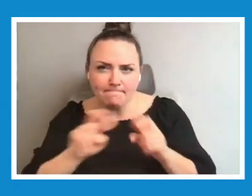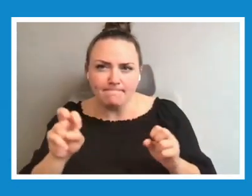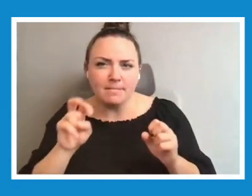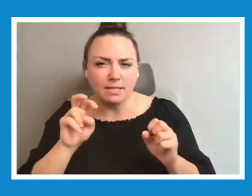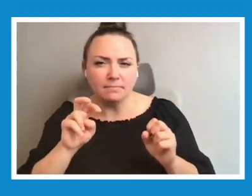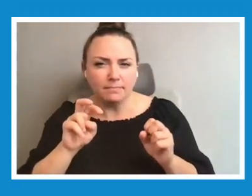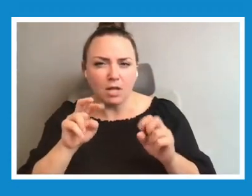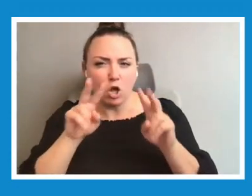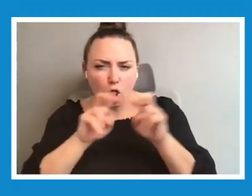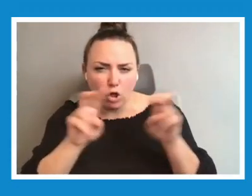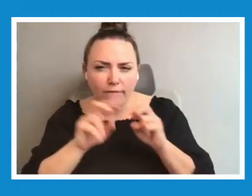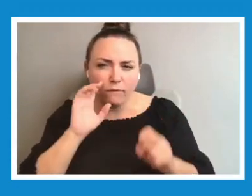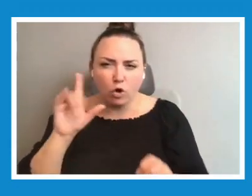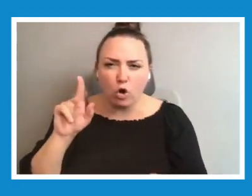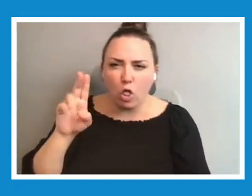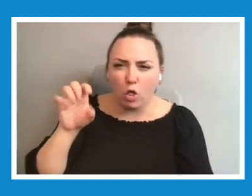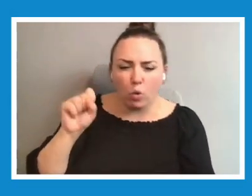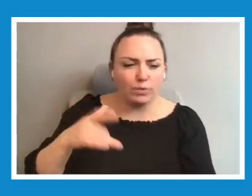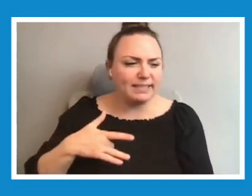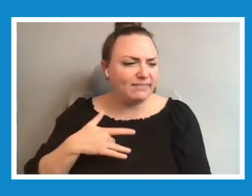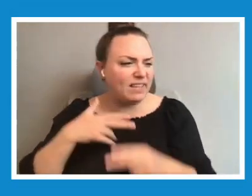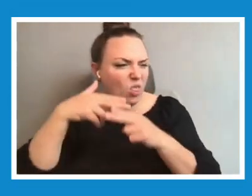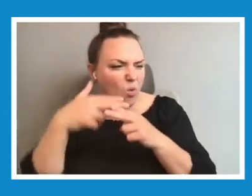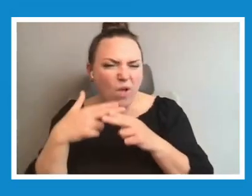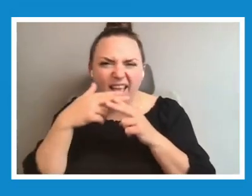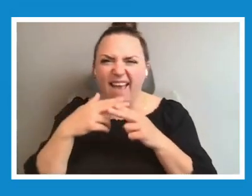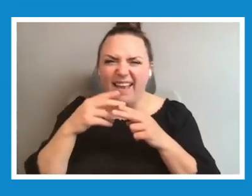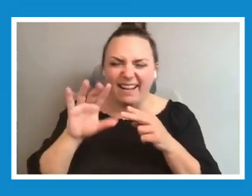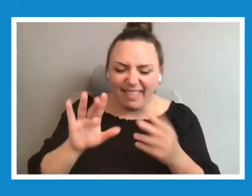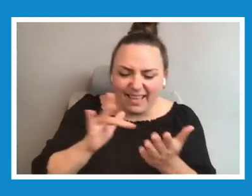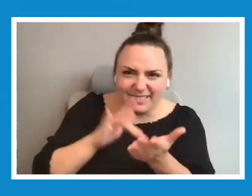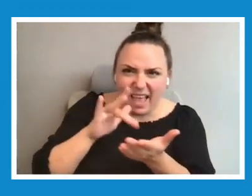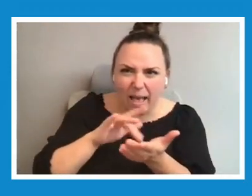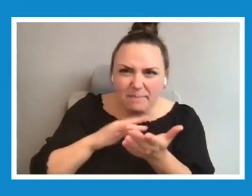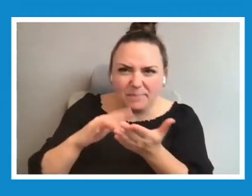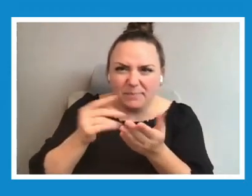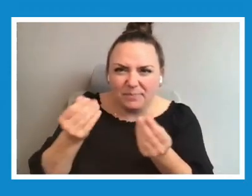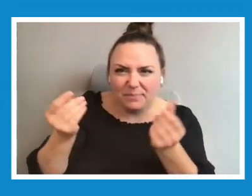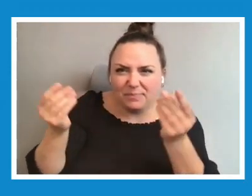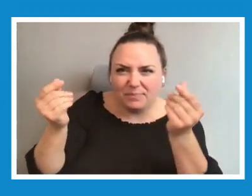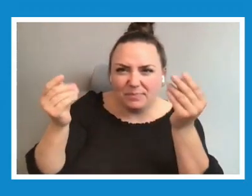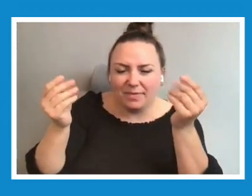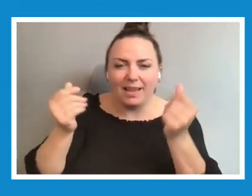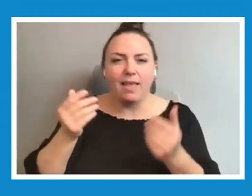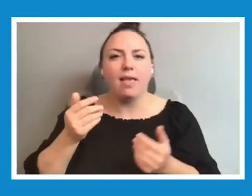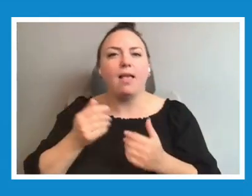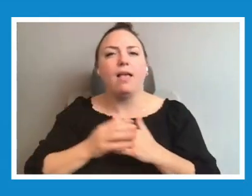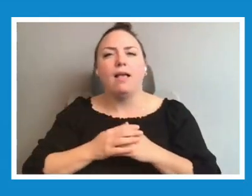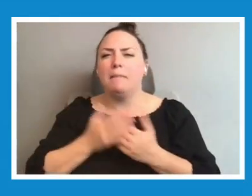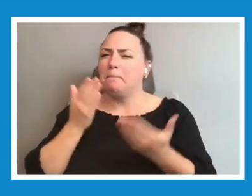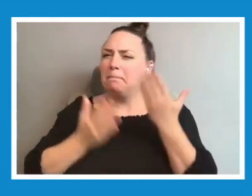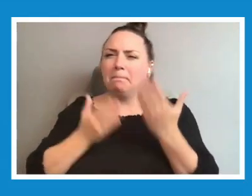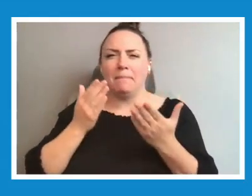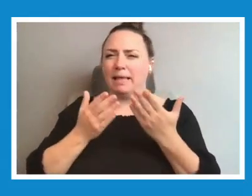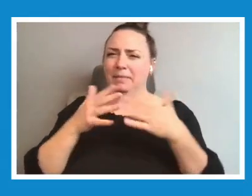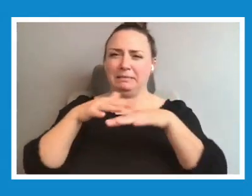they feel the weight of things they tap on parts that kind of thing they may not be able to go deeper than